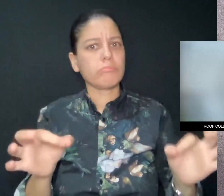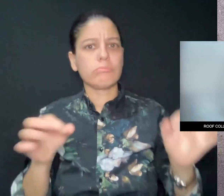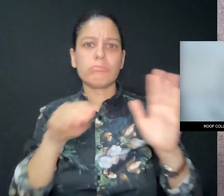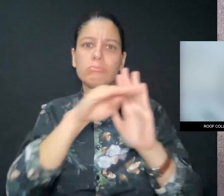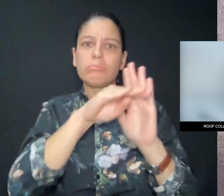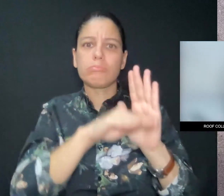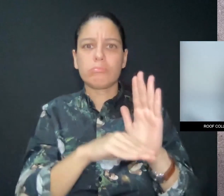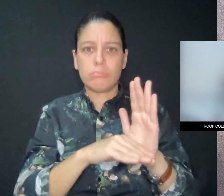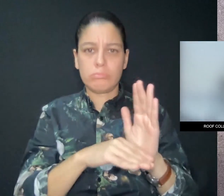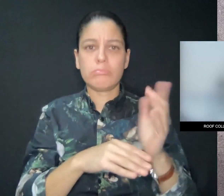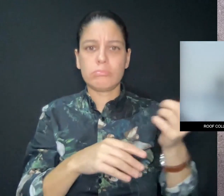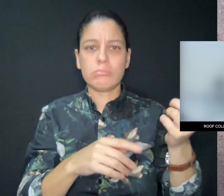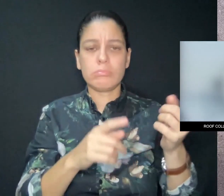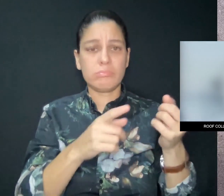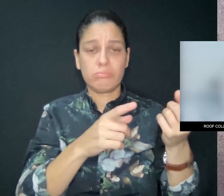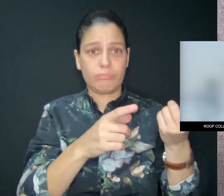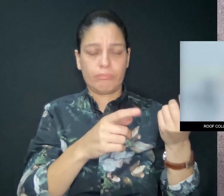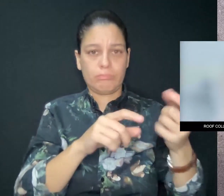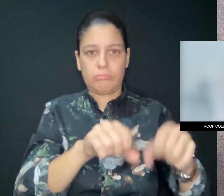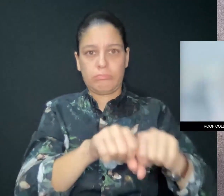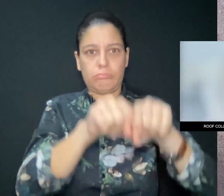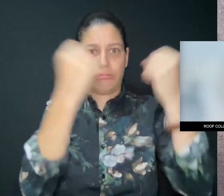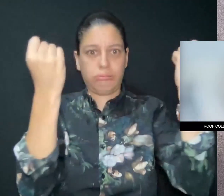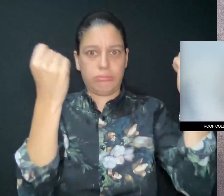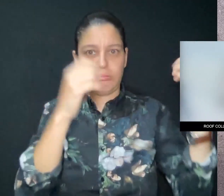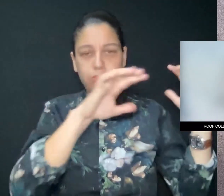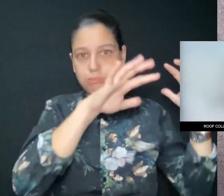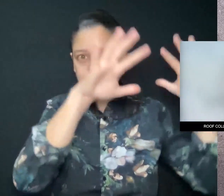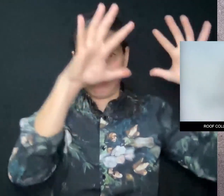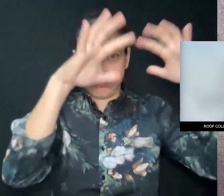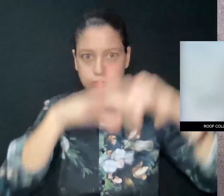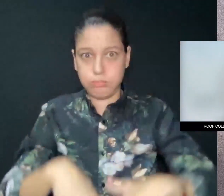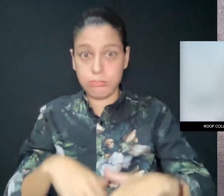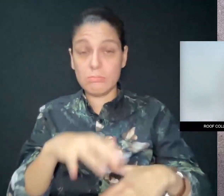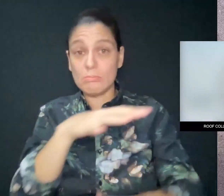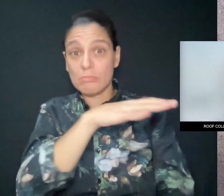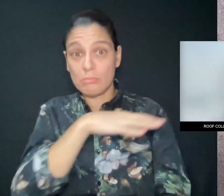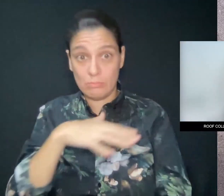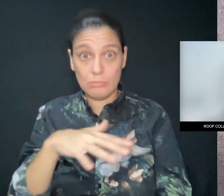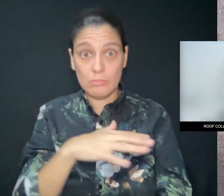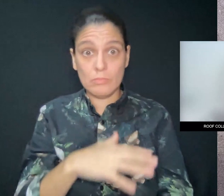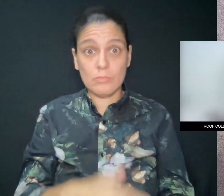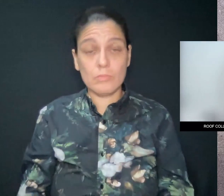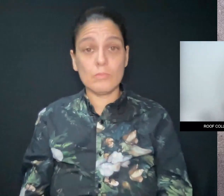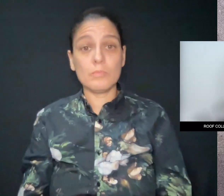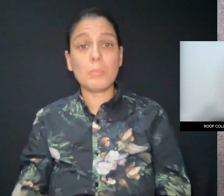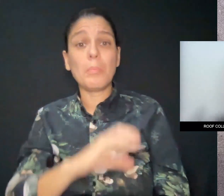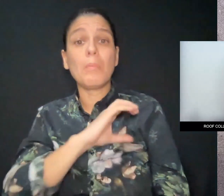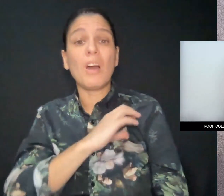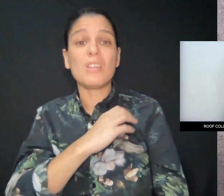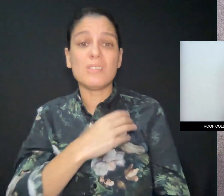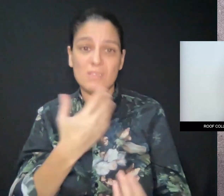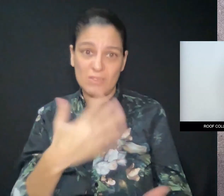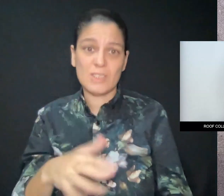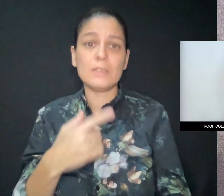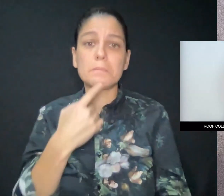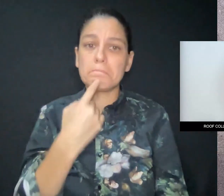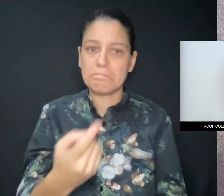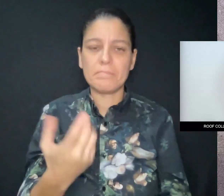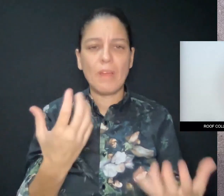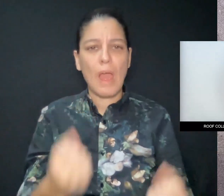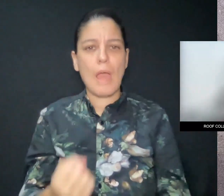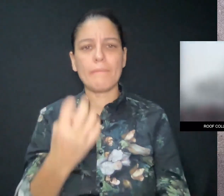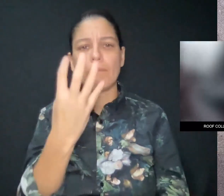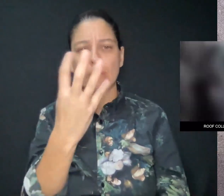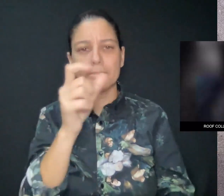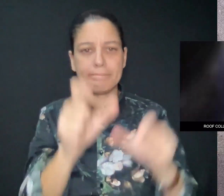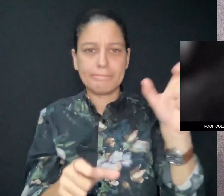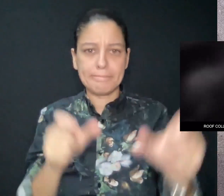areas of the structure causing it to partially collapse police confirmed at least four people